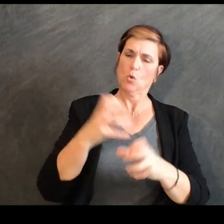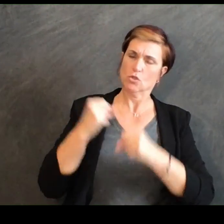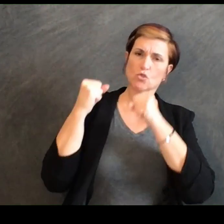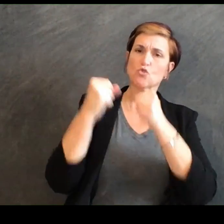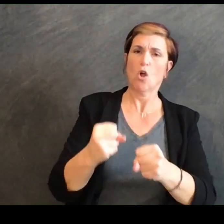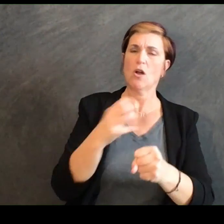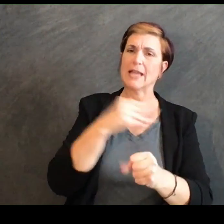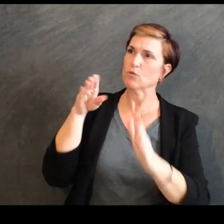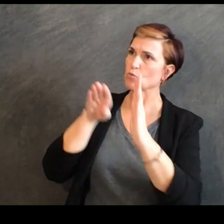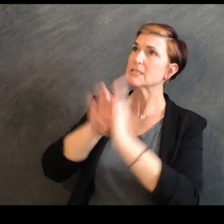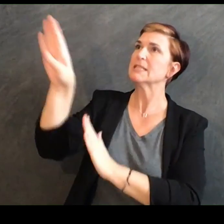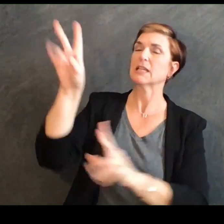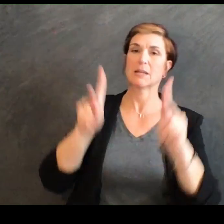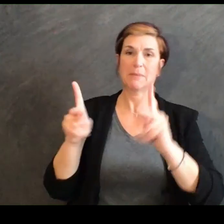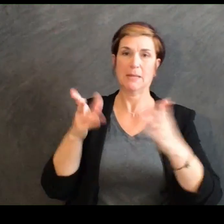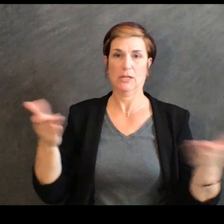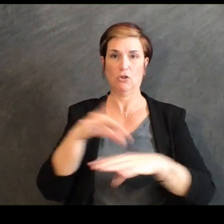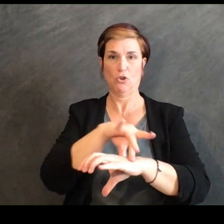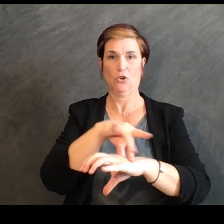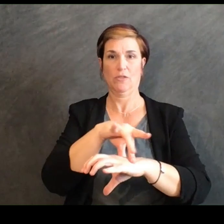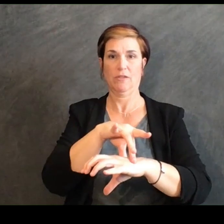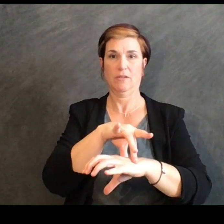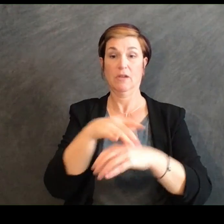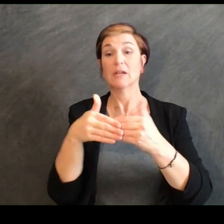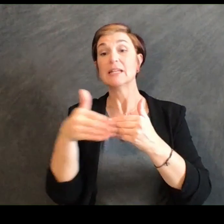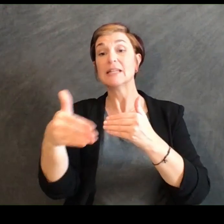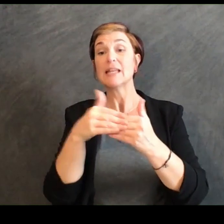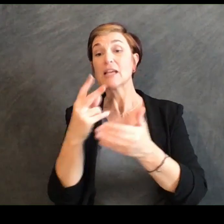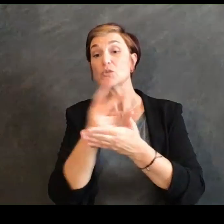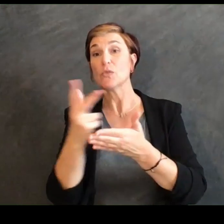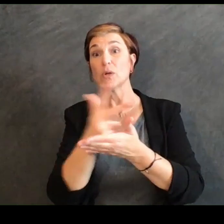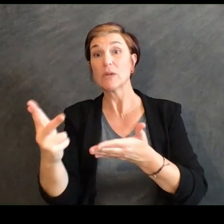coming weeks we will all have to make changes and sacrifices but these